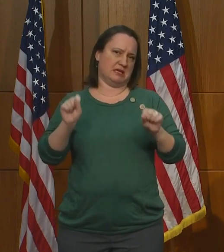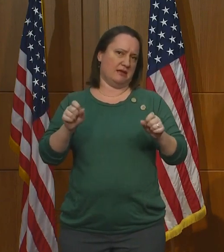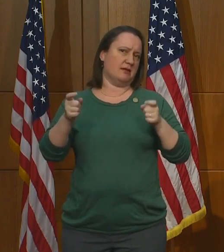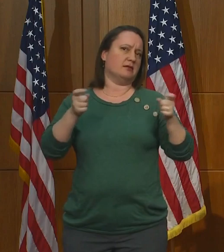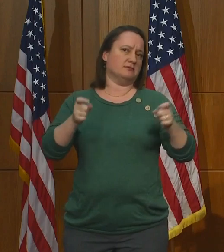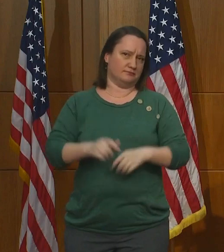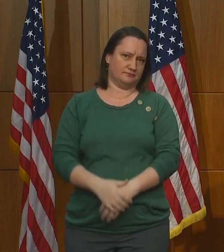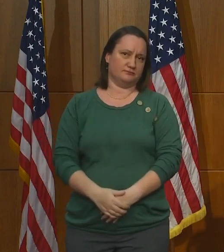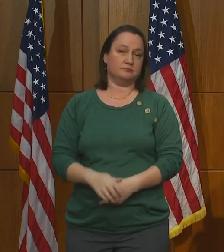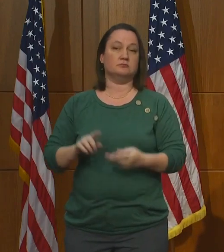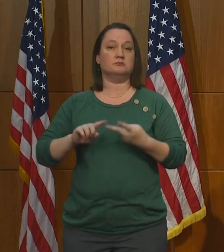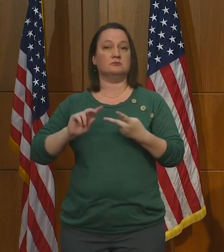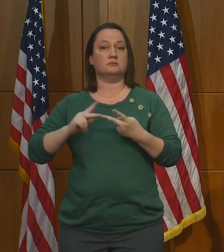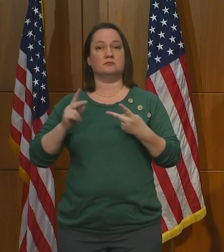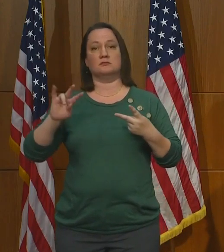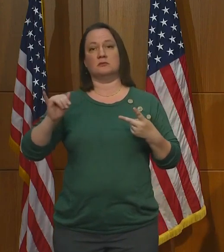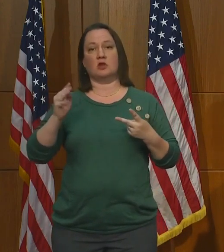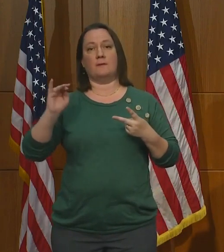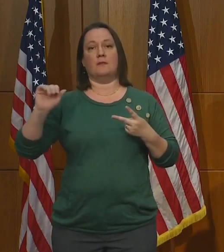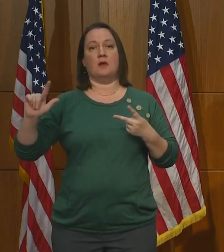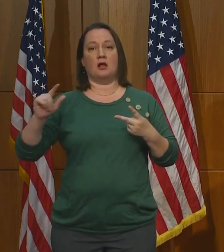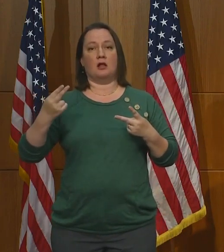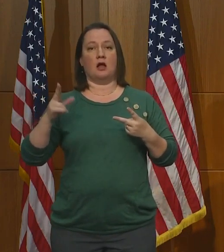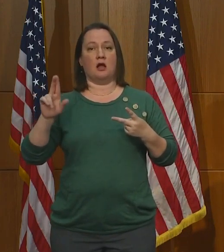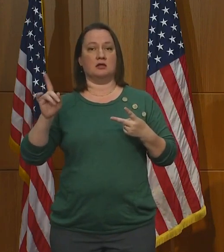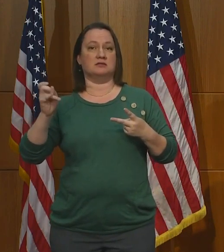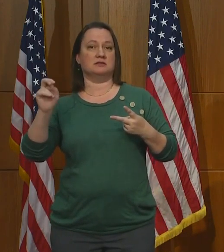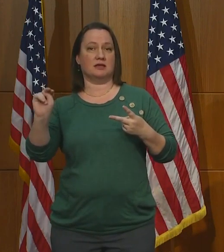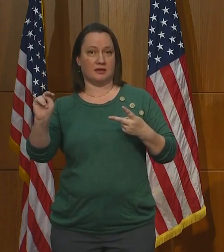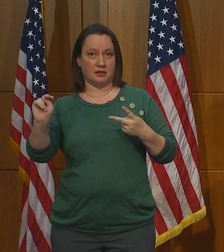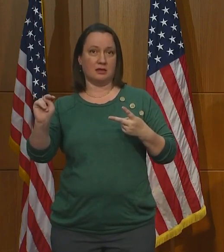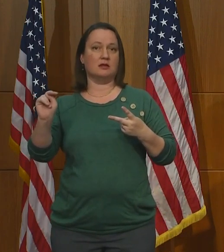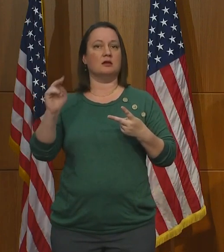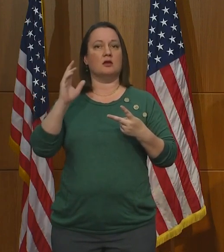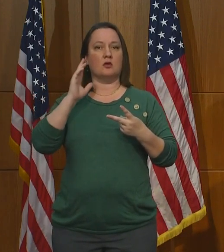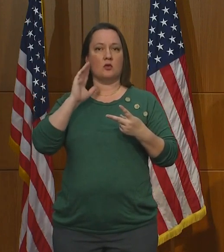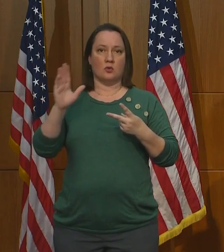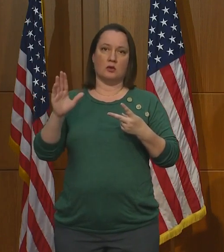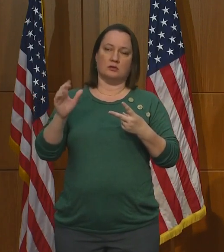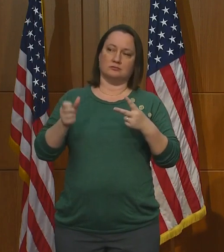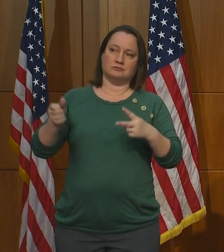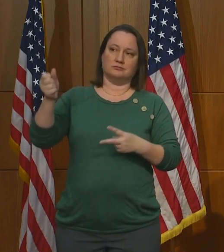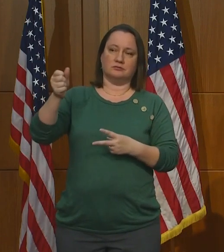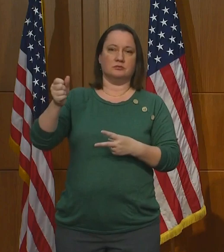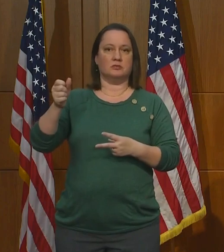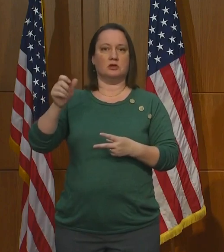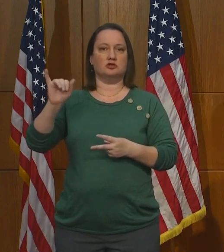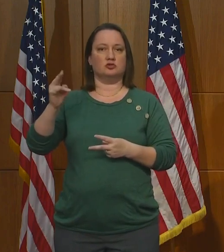OUR WAY. I'M ALSO APPOINTING